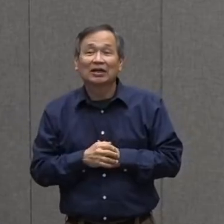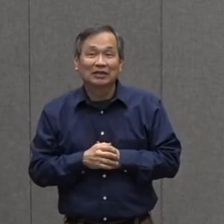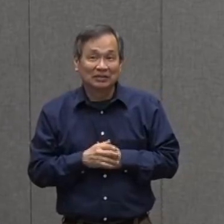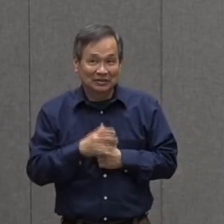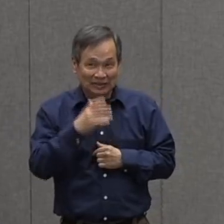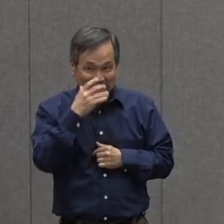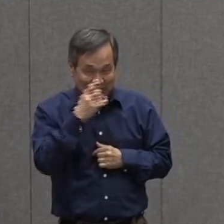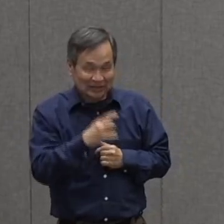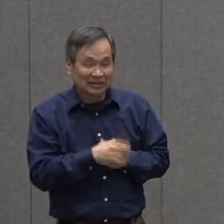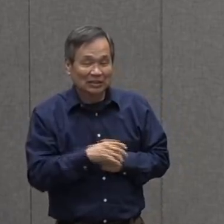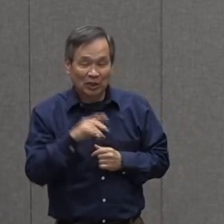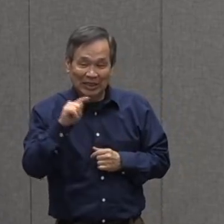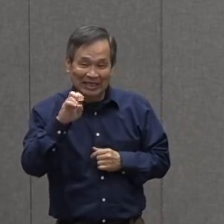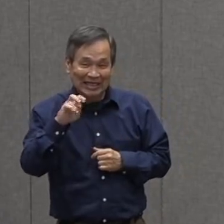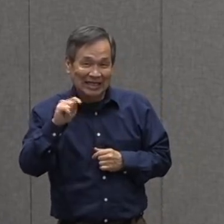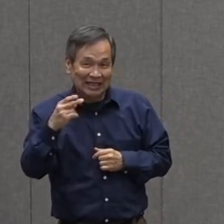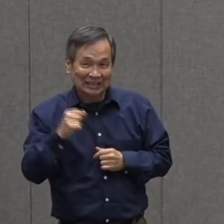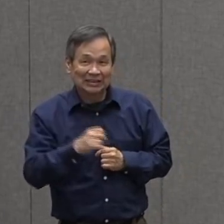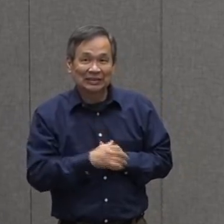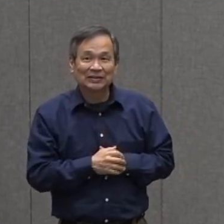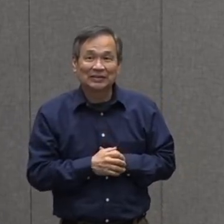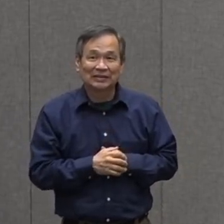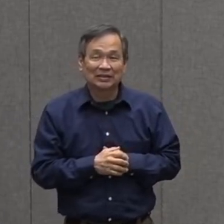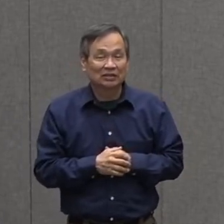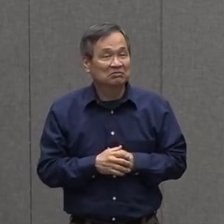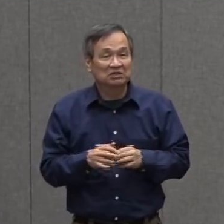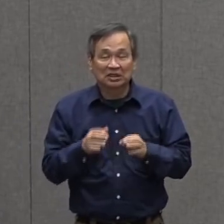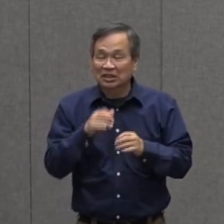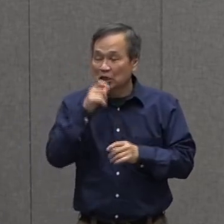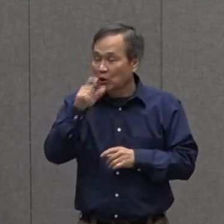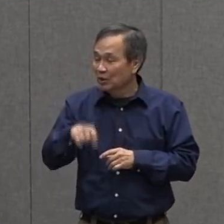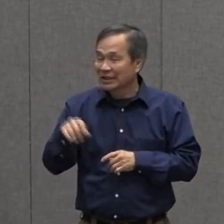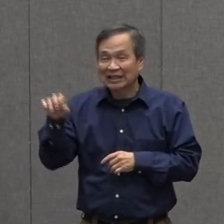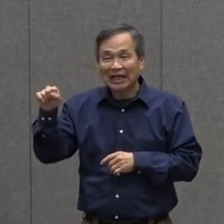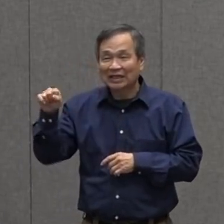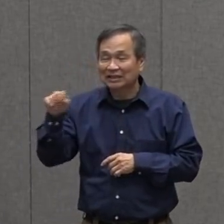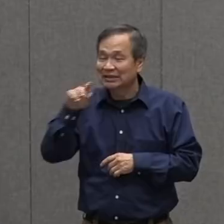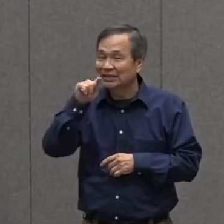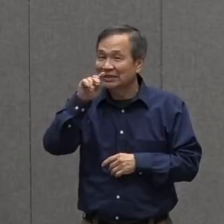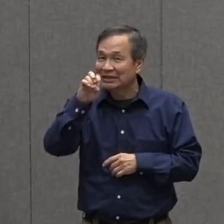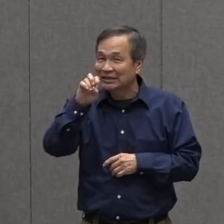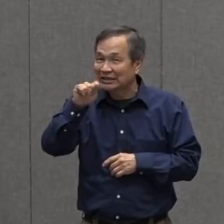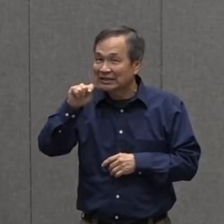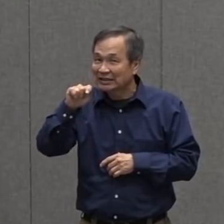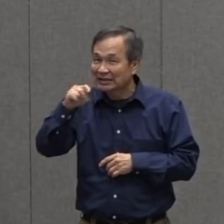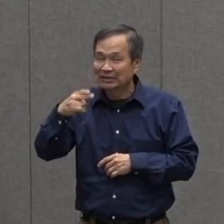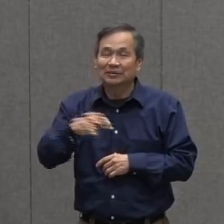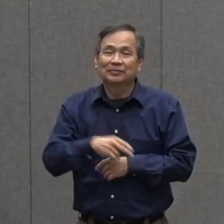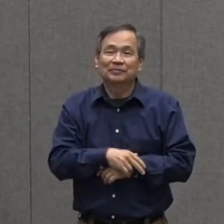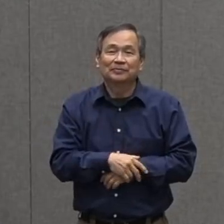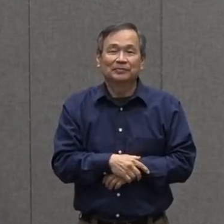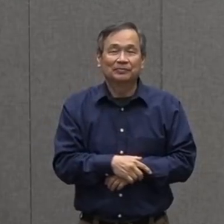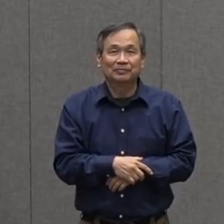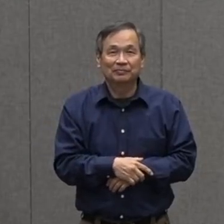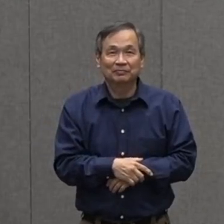We don't need the S, it's just gonna be teeth. And that means plural. See how smart you are?